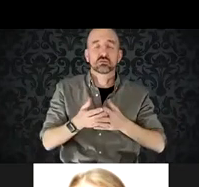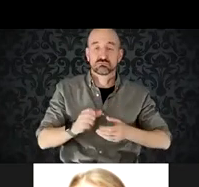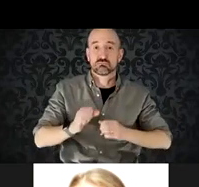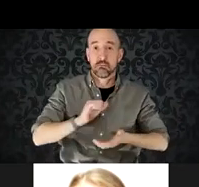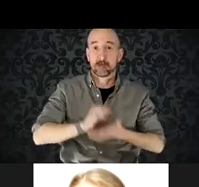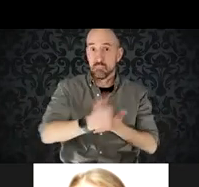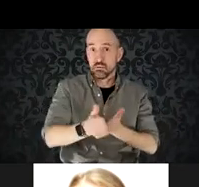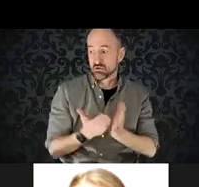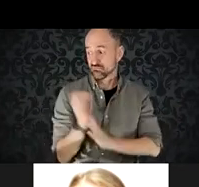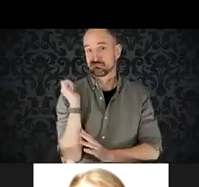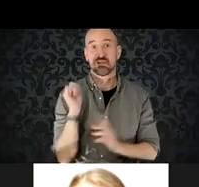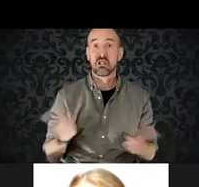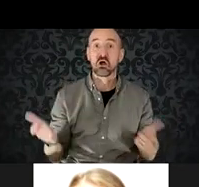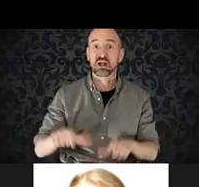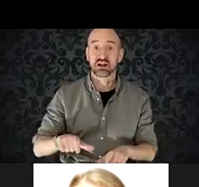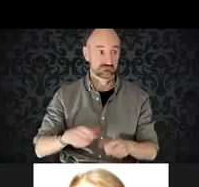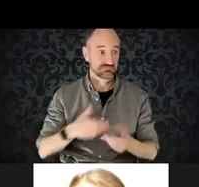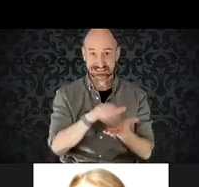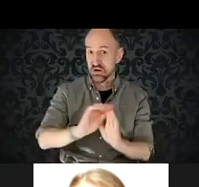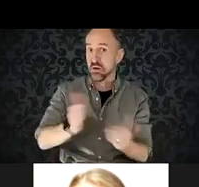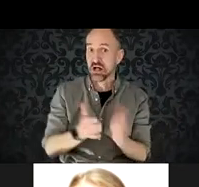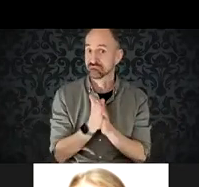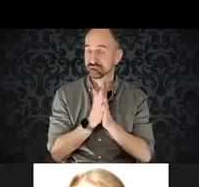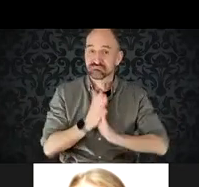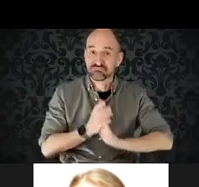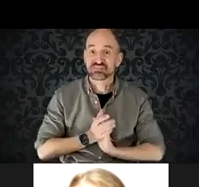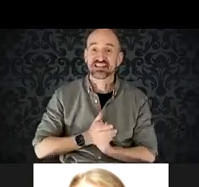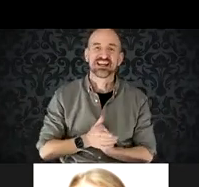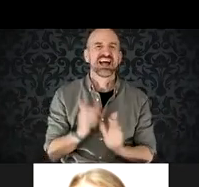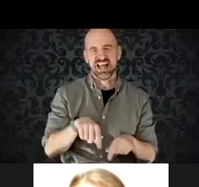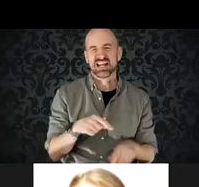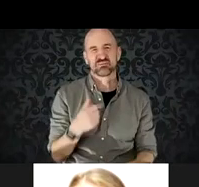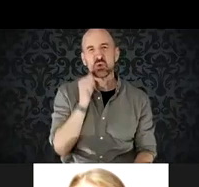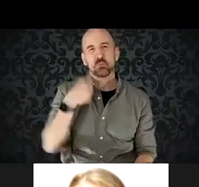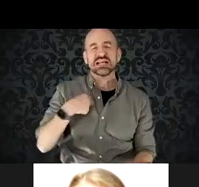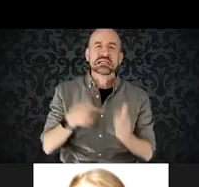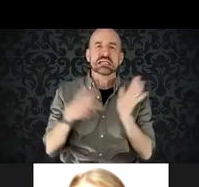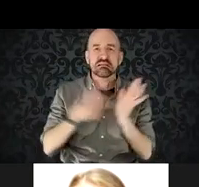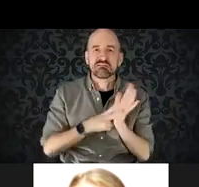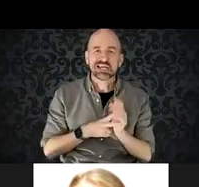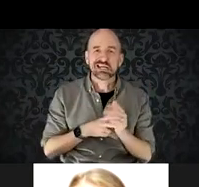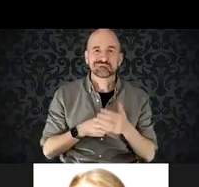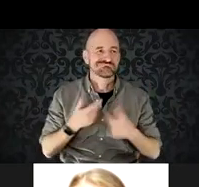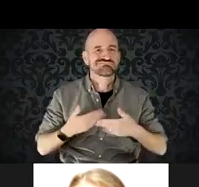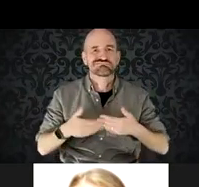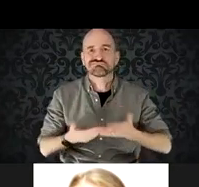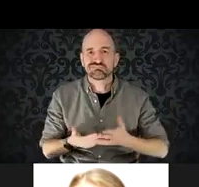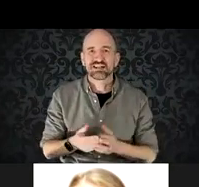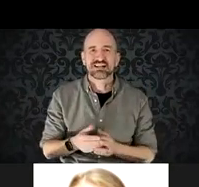advocate and I work with many charities, call landscapes, thriving one of them, ground work, godly with disabilities trust, melanoma fund, the